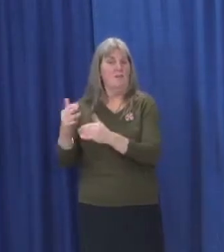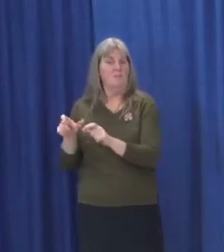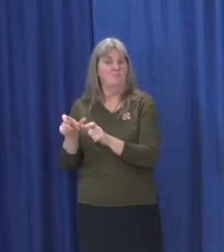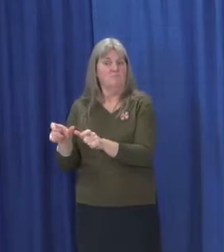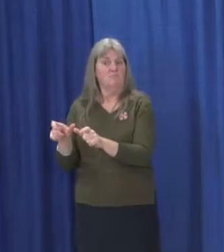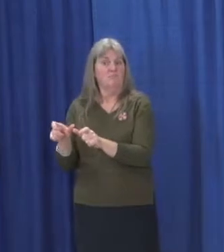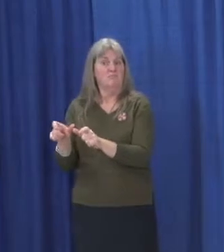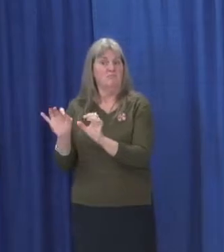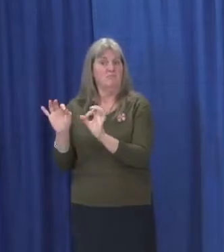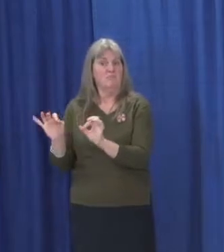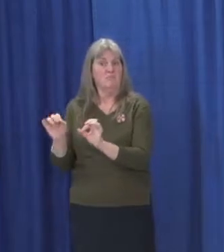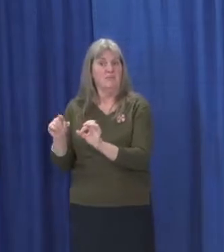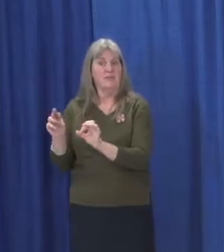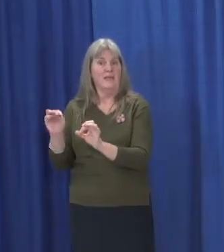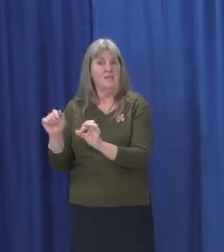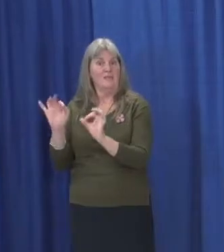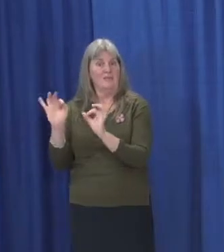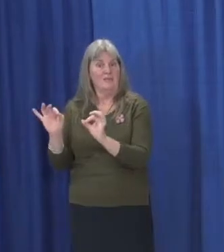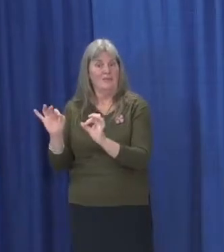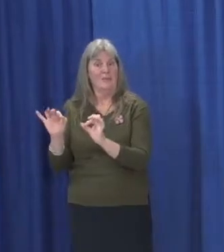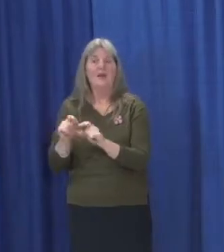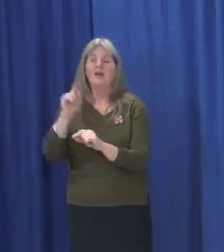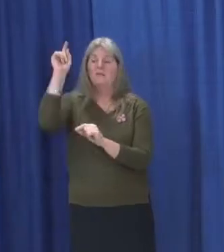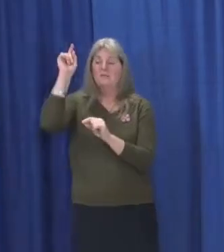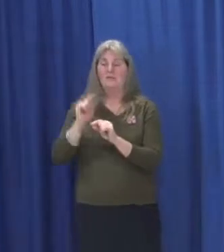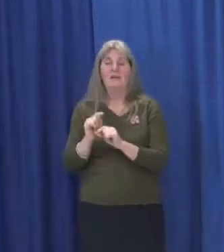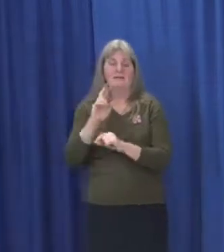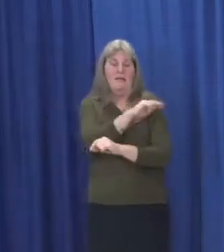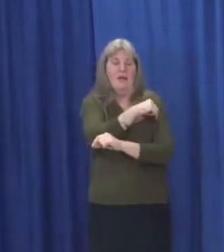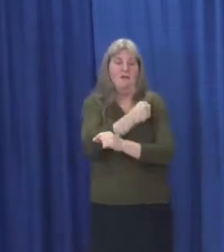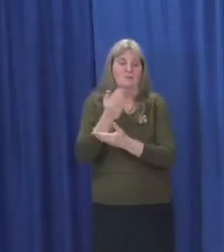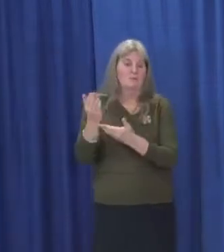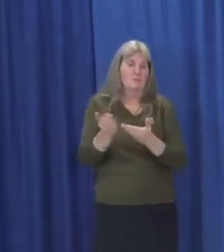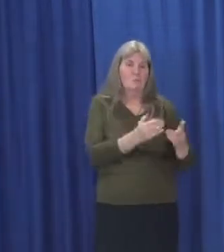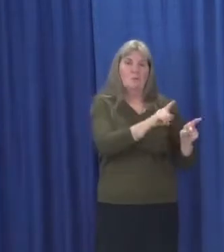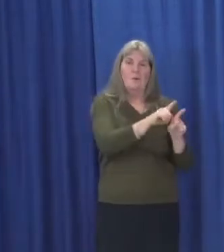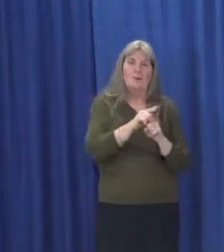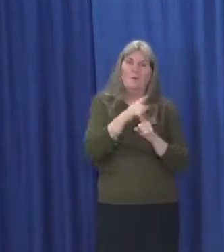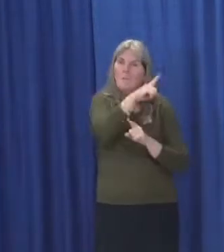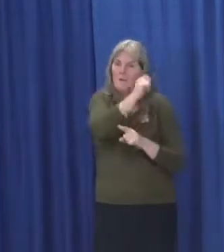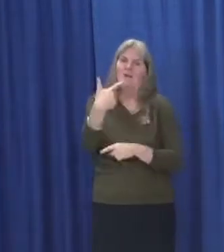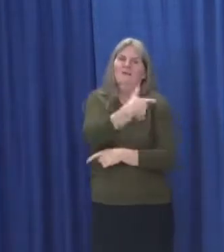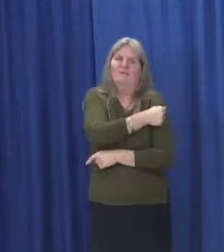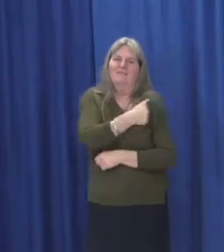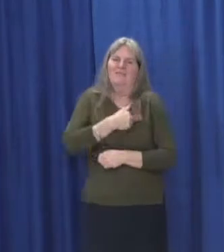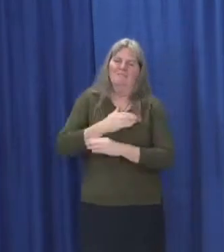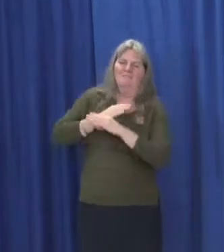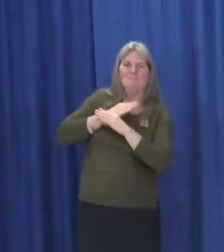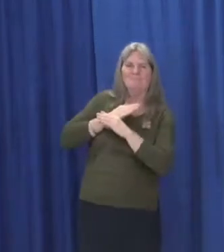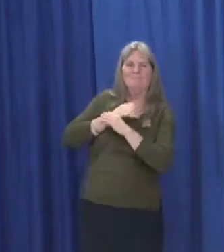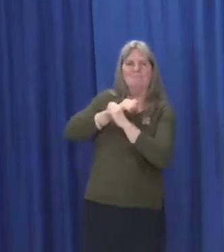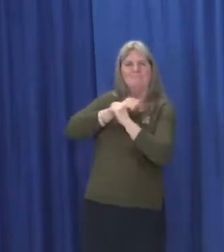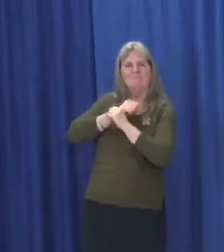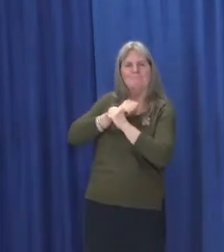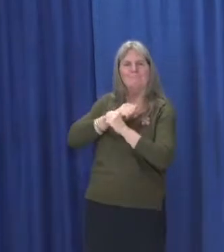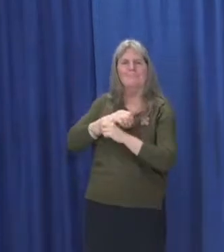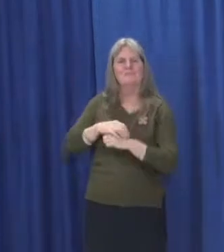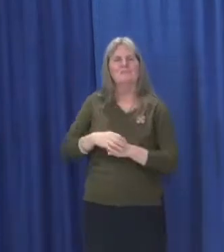And has prevented numerous hospitalizations and stats.